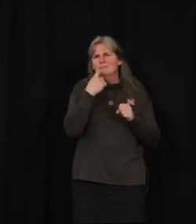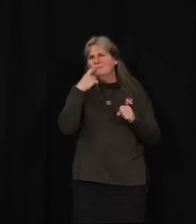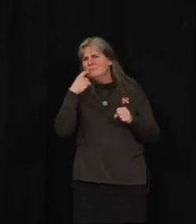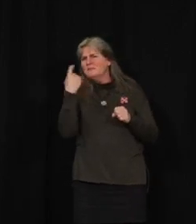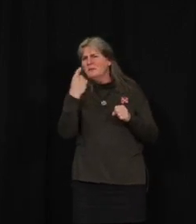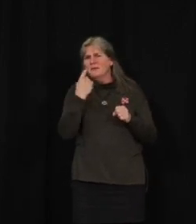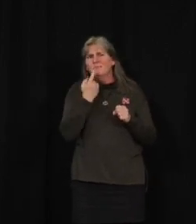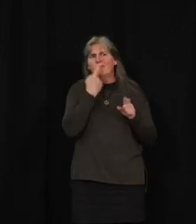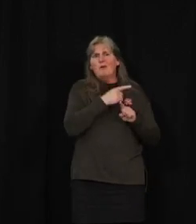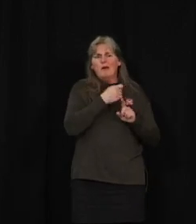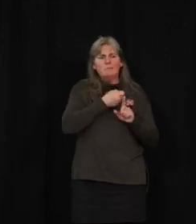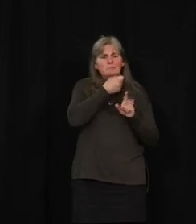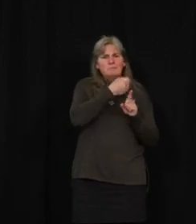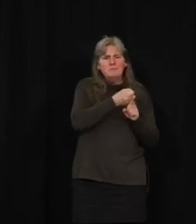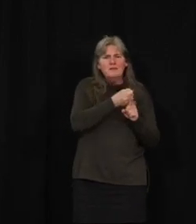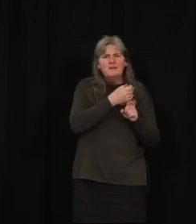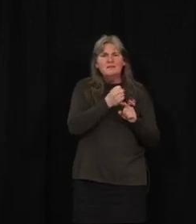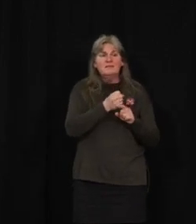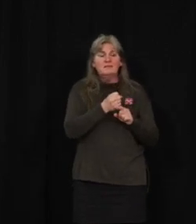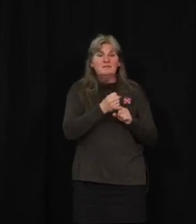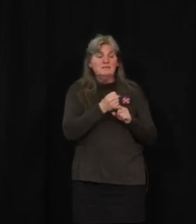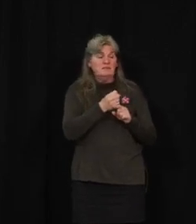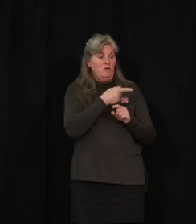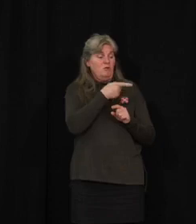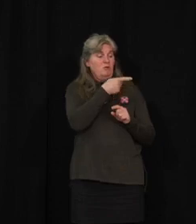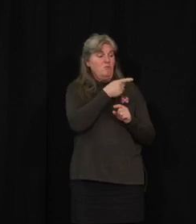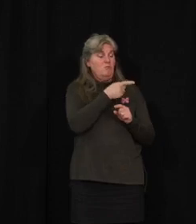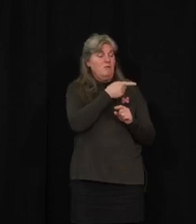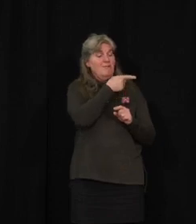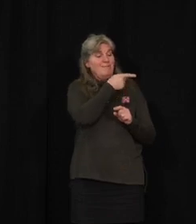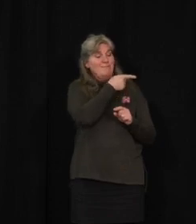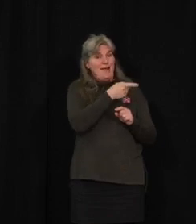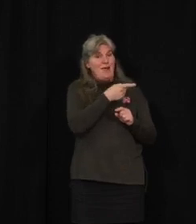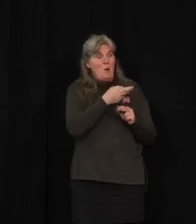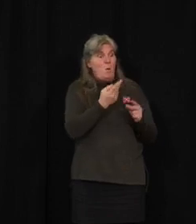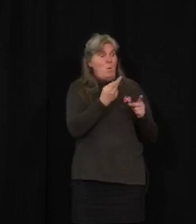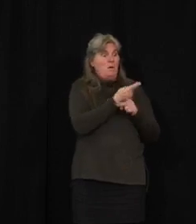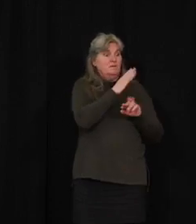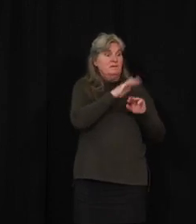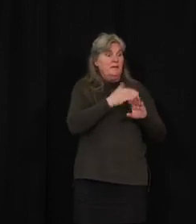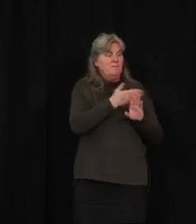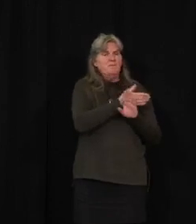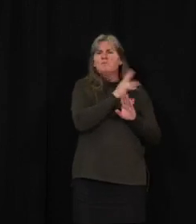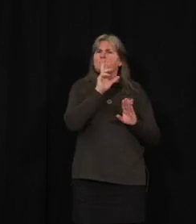necessarily connected cases. I just think that it is a continuation of patterns we have